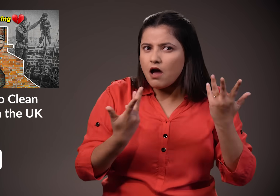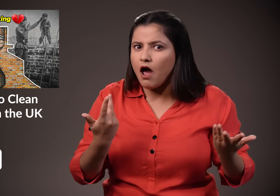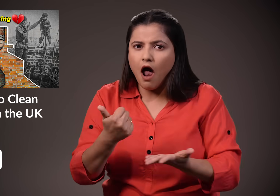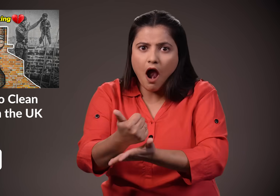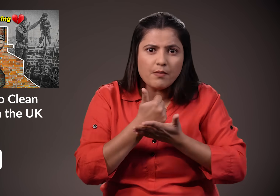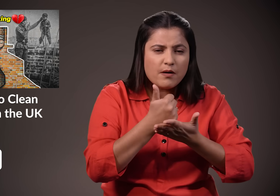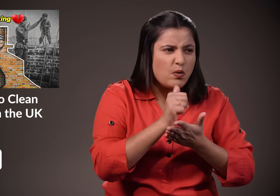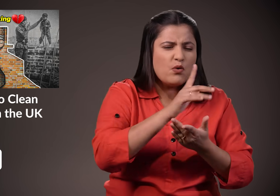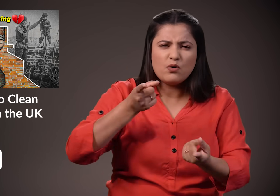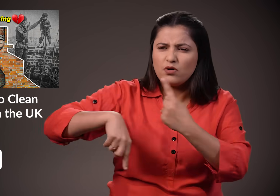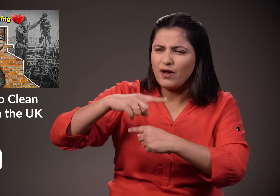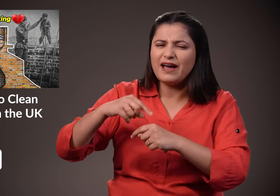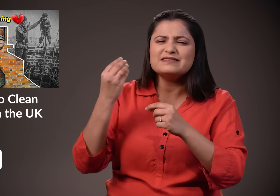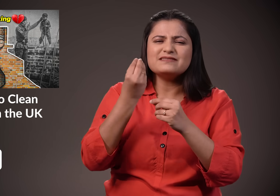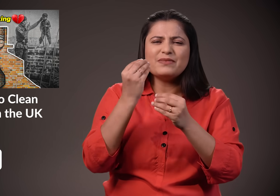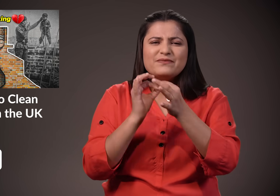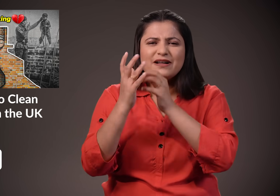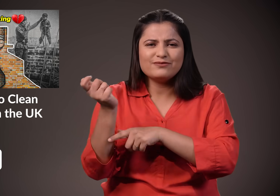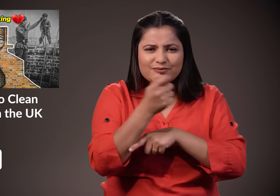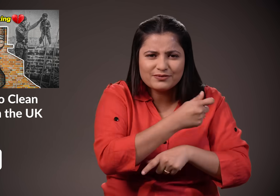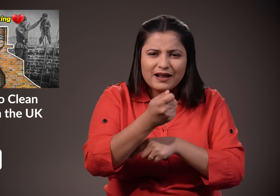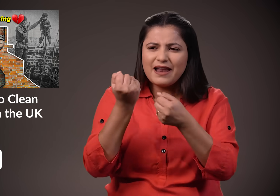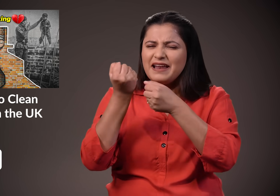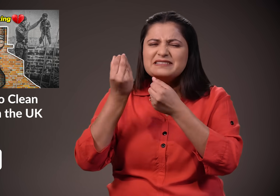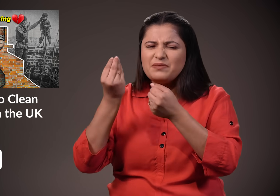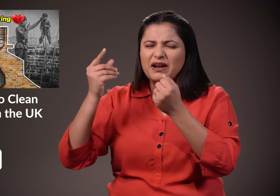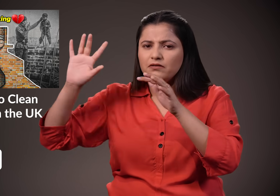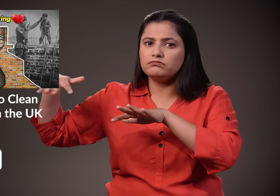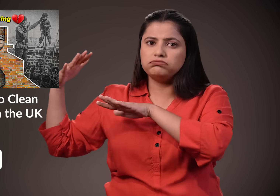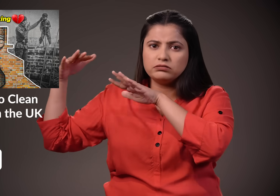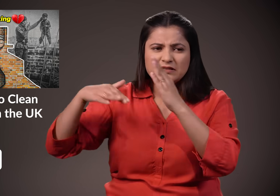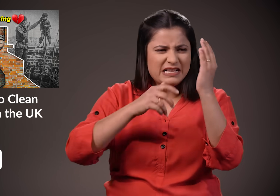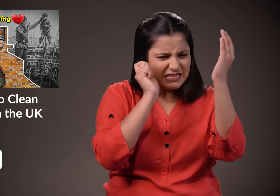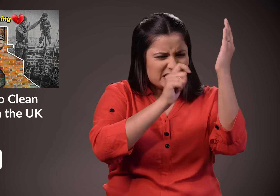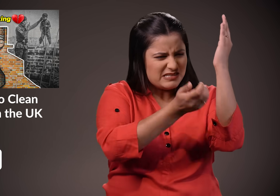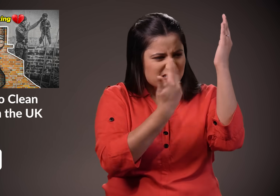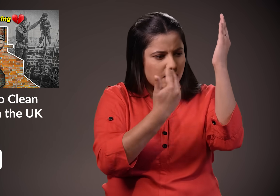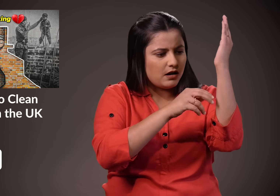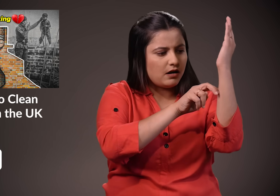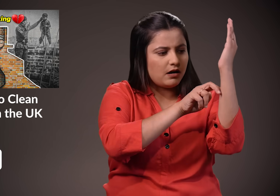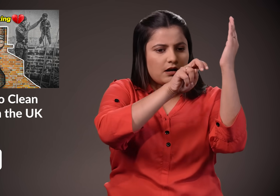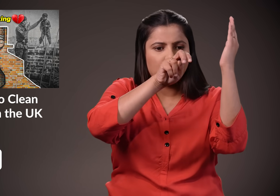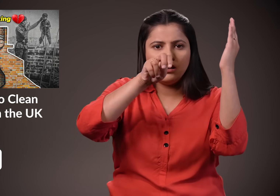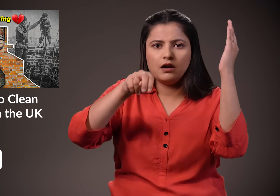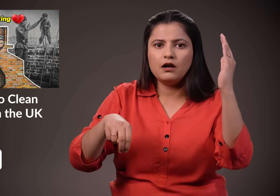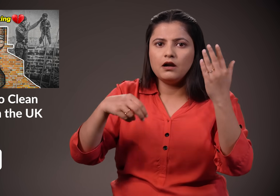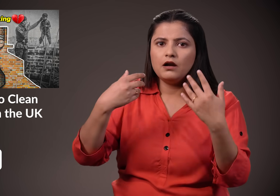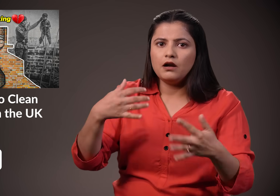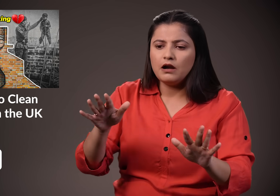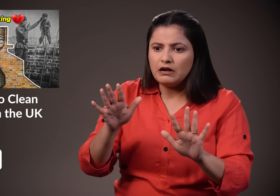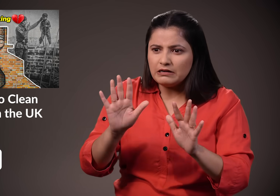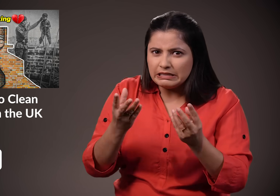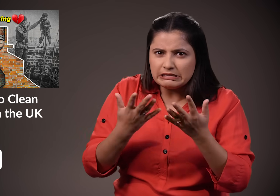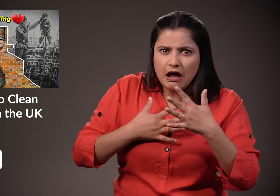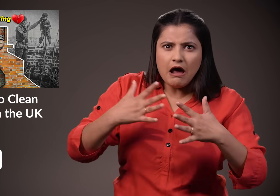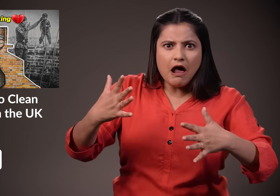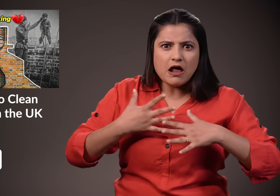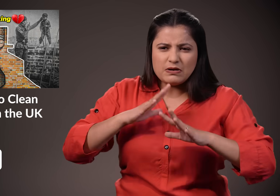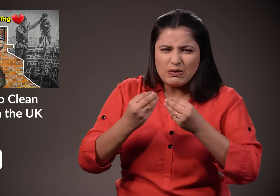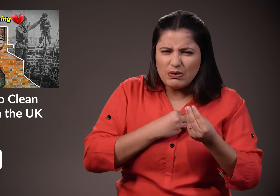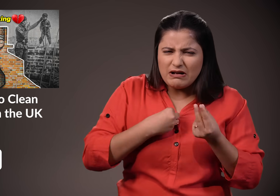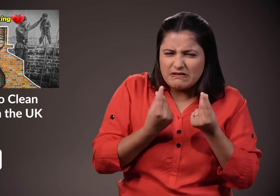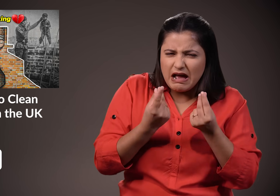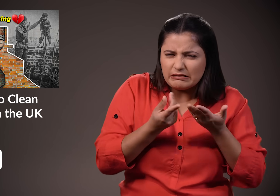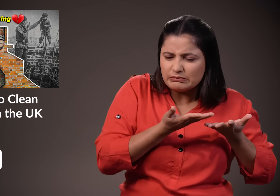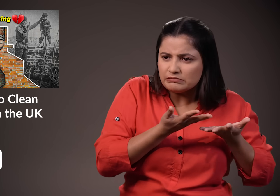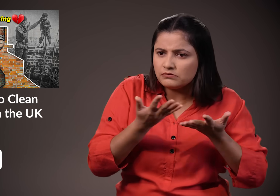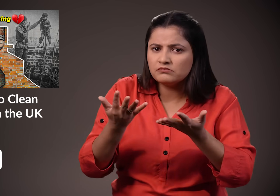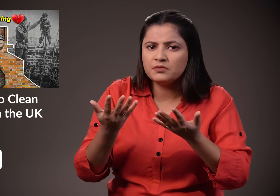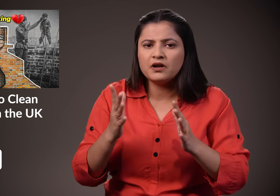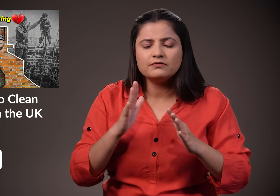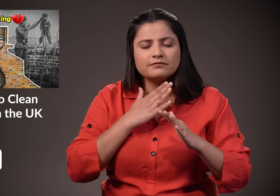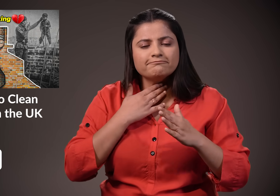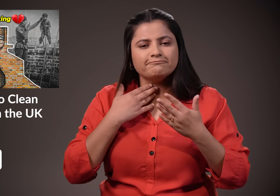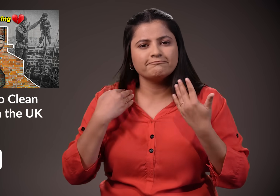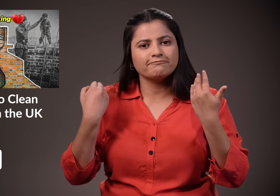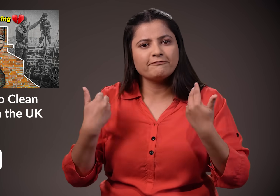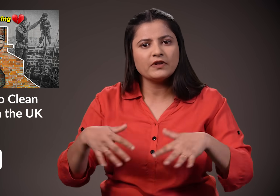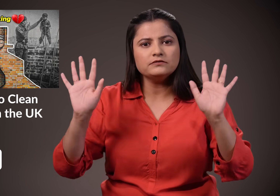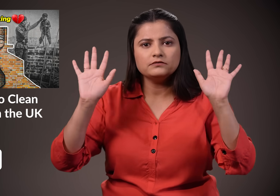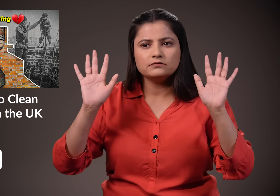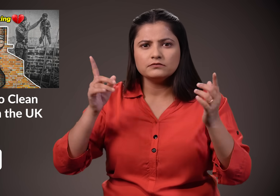In order to help rescue him, the rescue operators pulled down the entire wall, but he died shortly after the rescue.